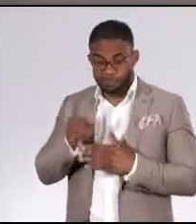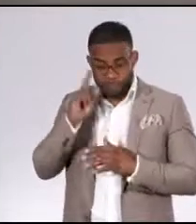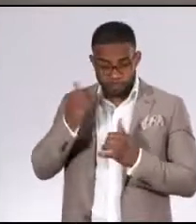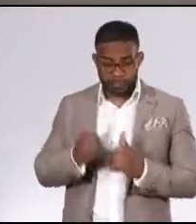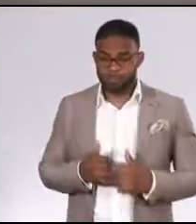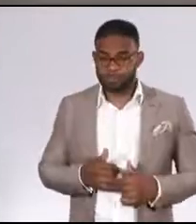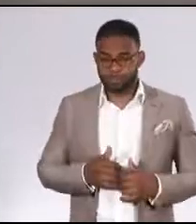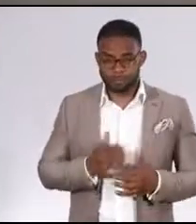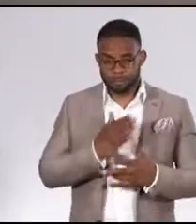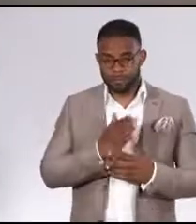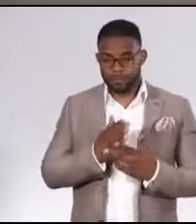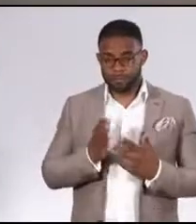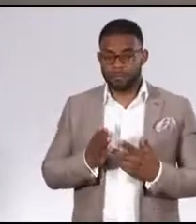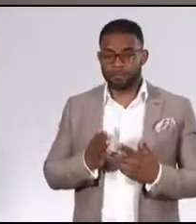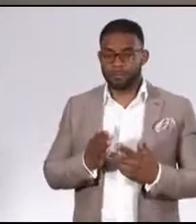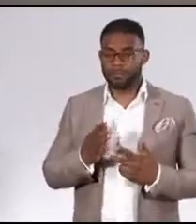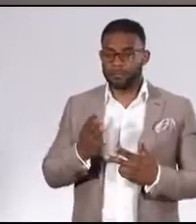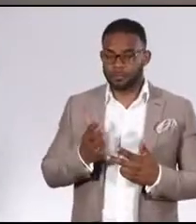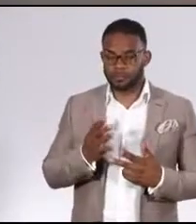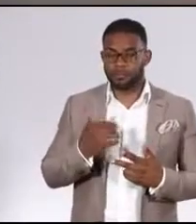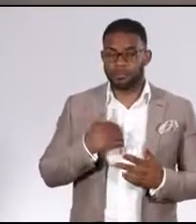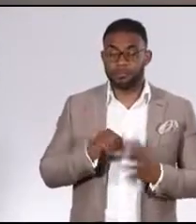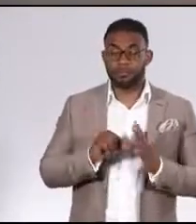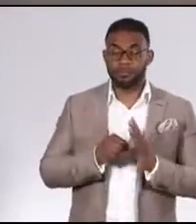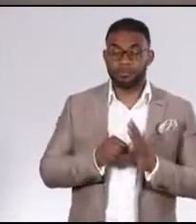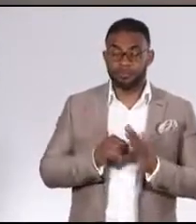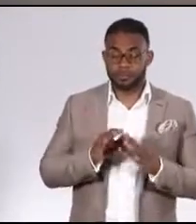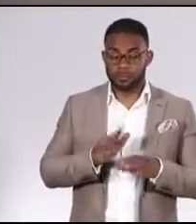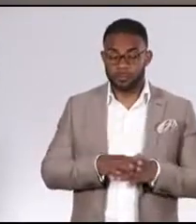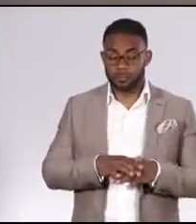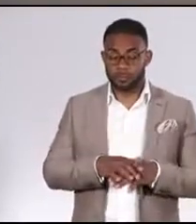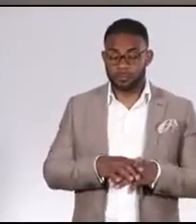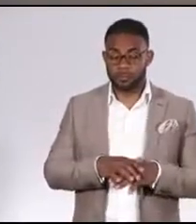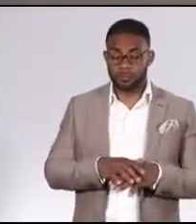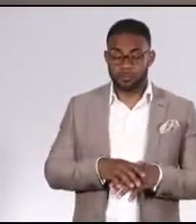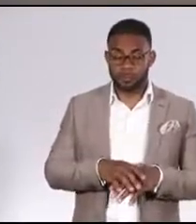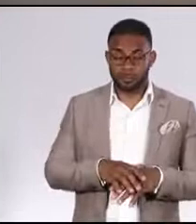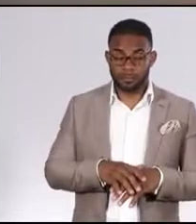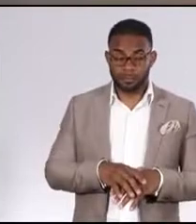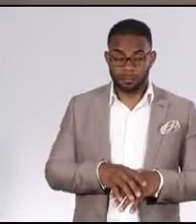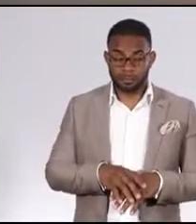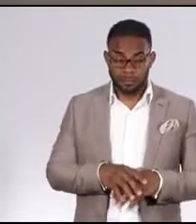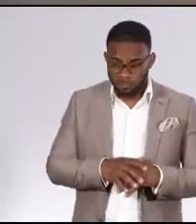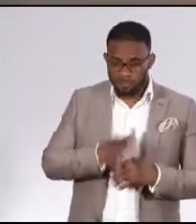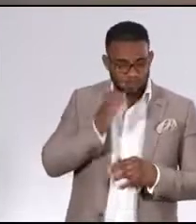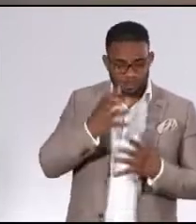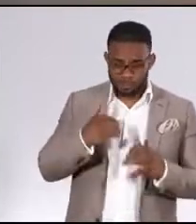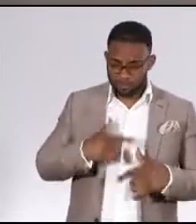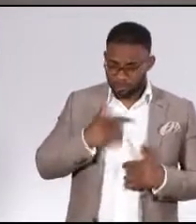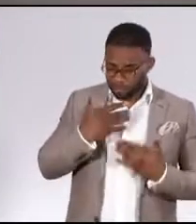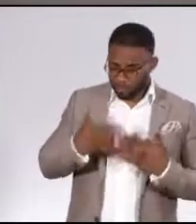so I push on. I don't want my life to be lost, because of the stigma,